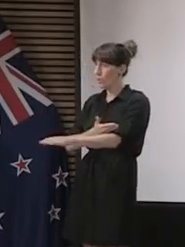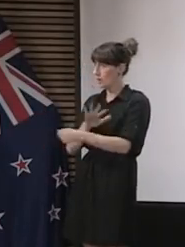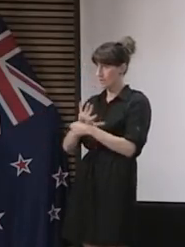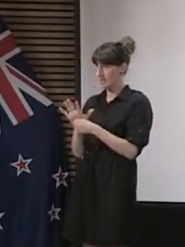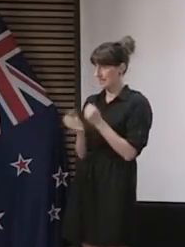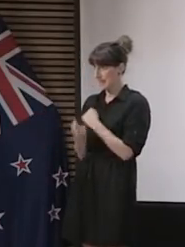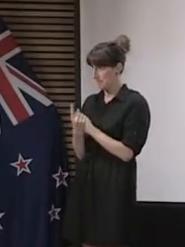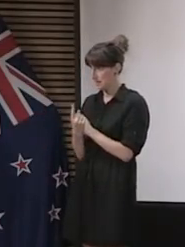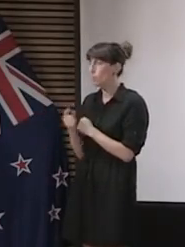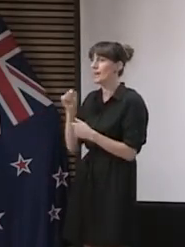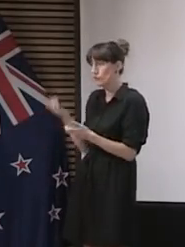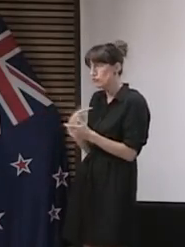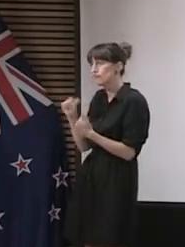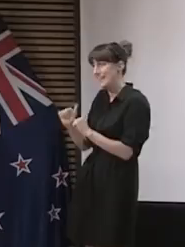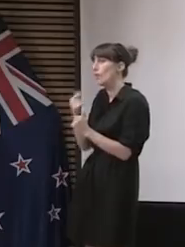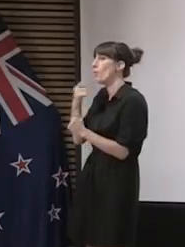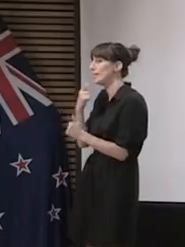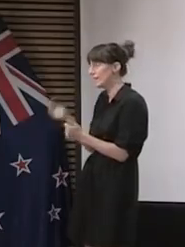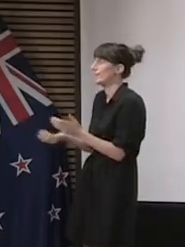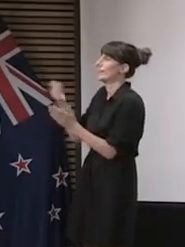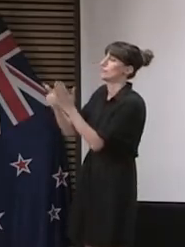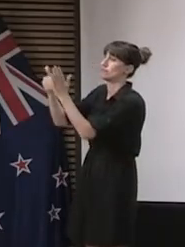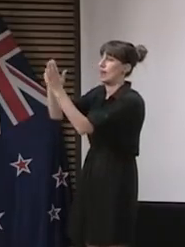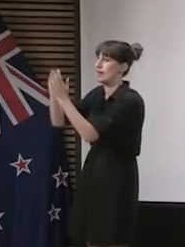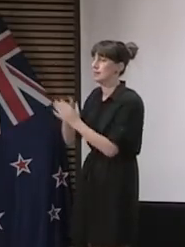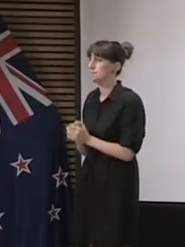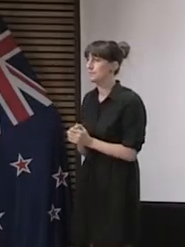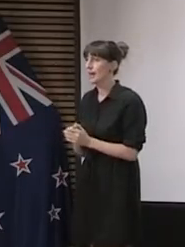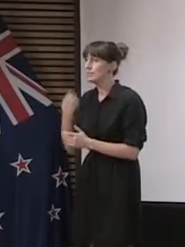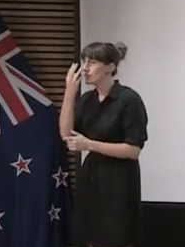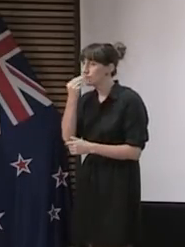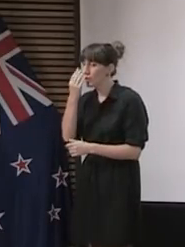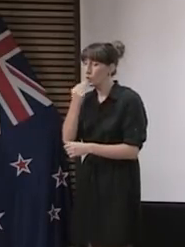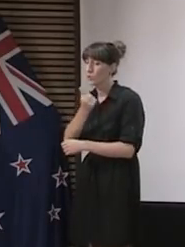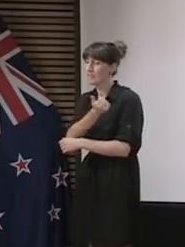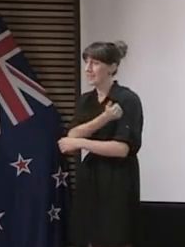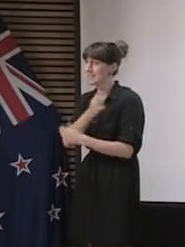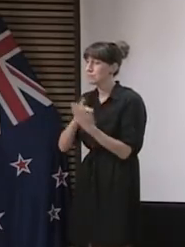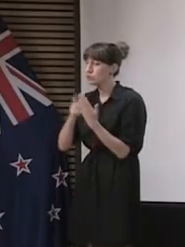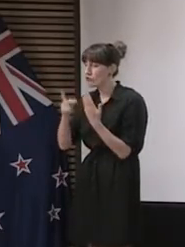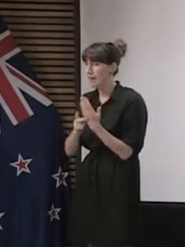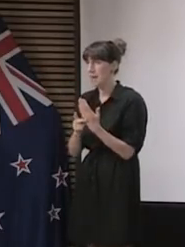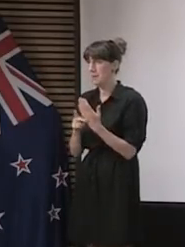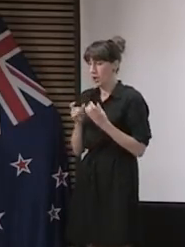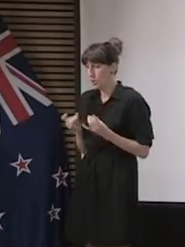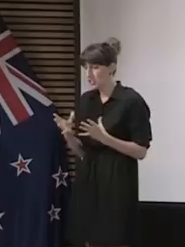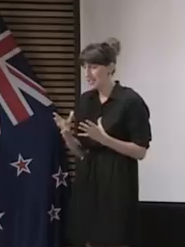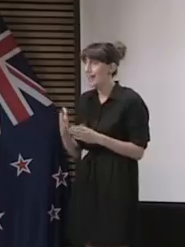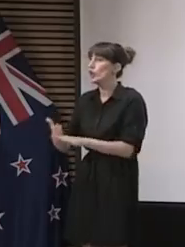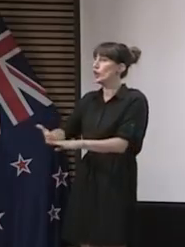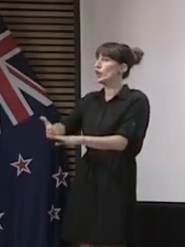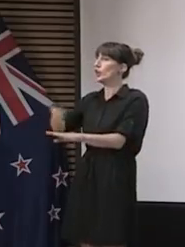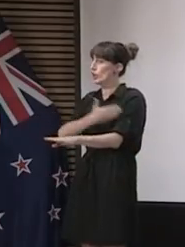We then moved to advance the flu vaccination programme so that we could make sure that ourmost